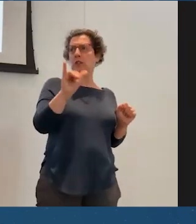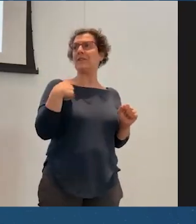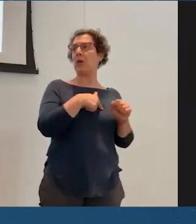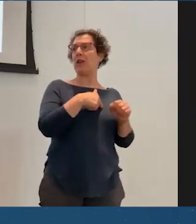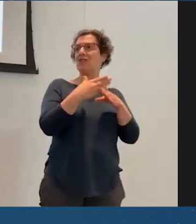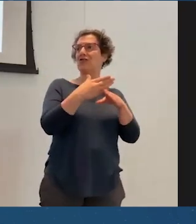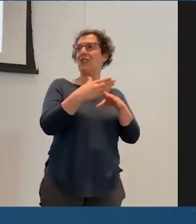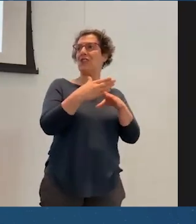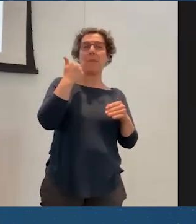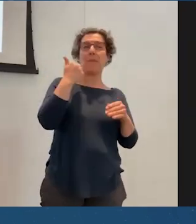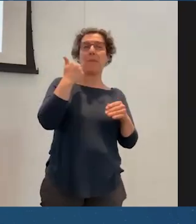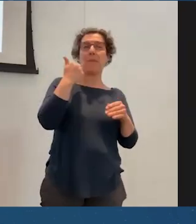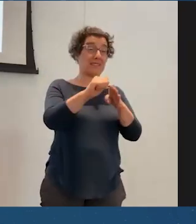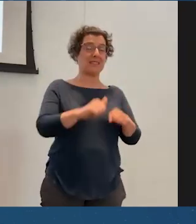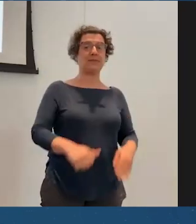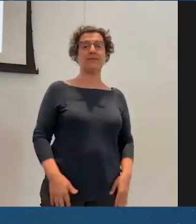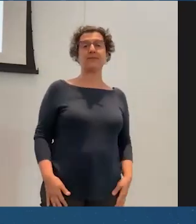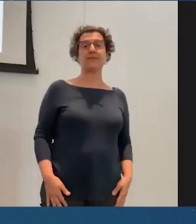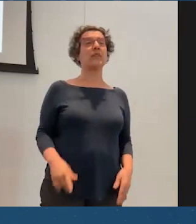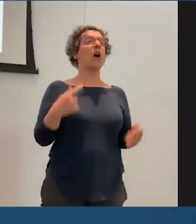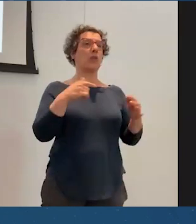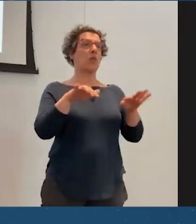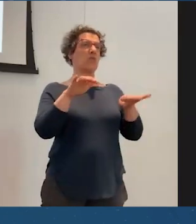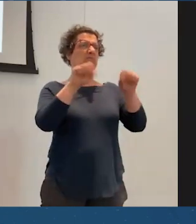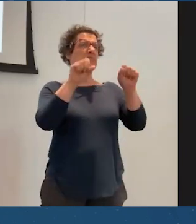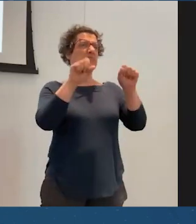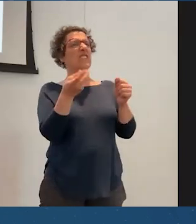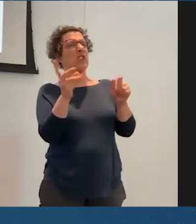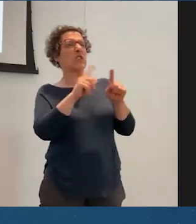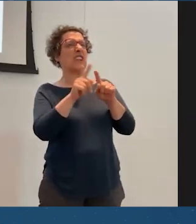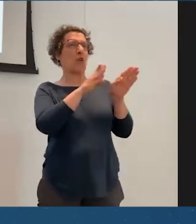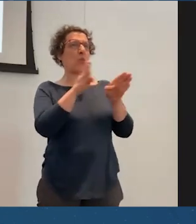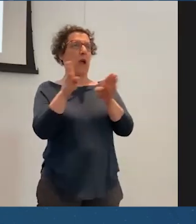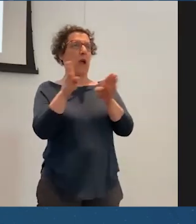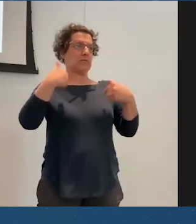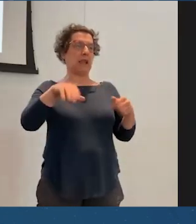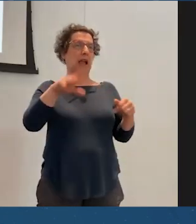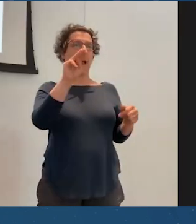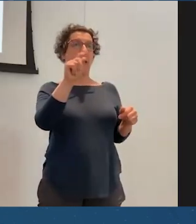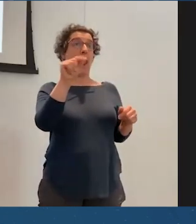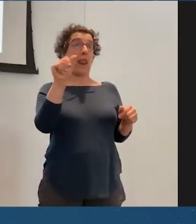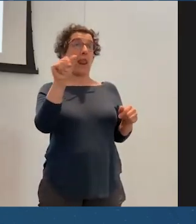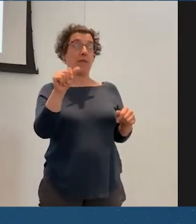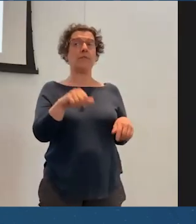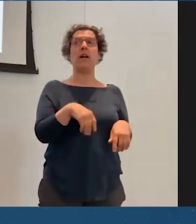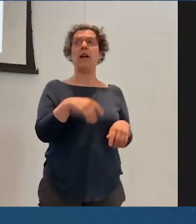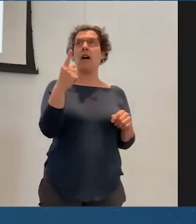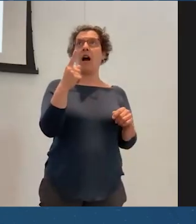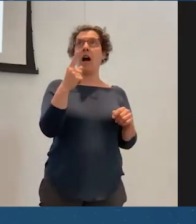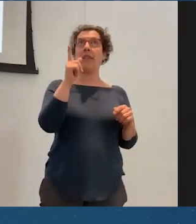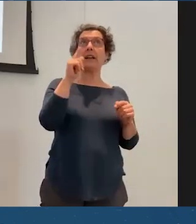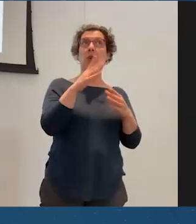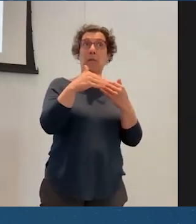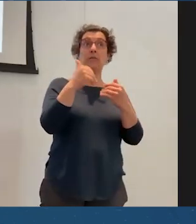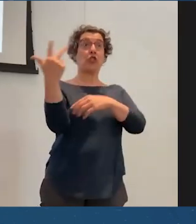But we've done them in a couple of different ways at Meta. One is through-- actually, it's one through almost three days of co-design summits